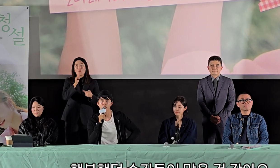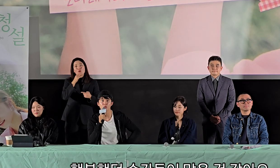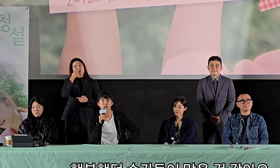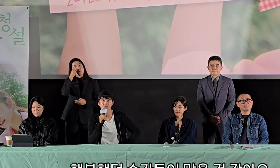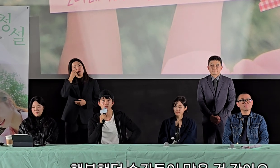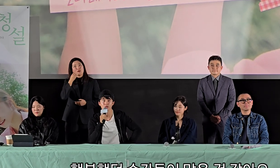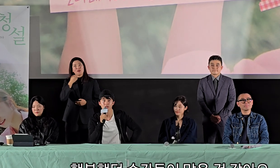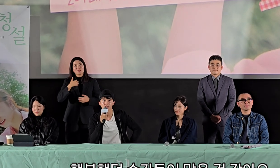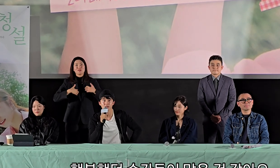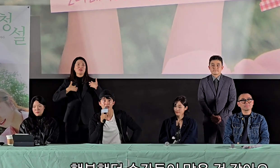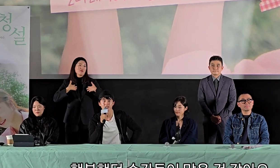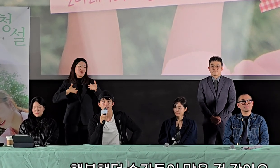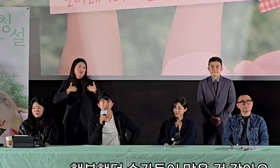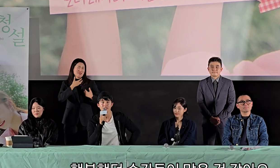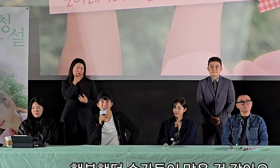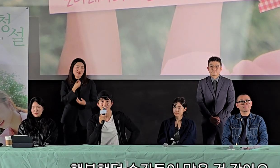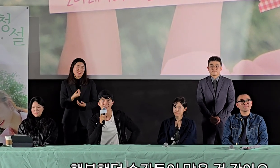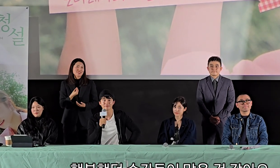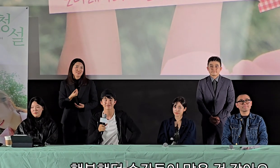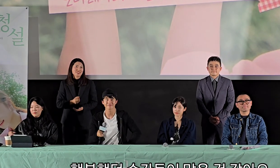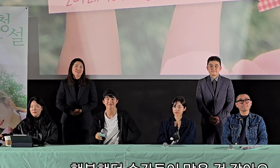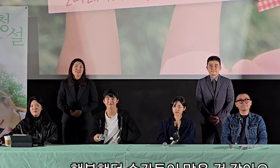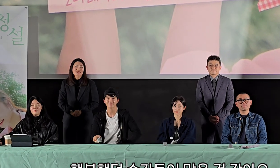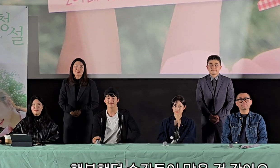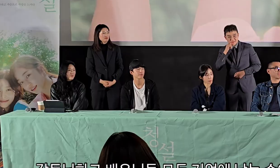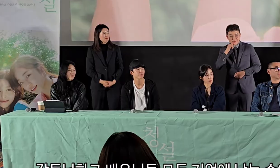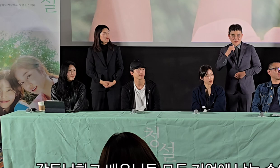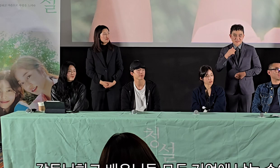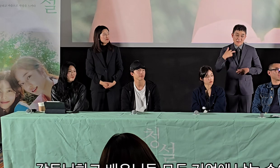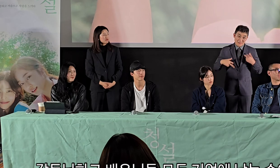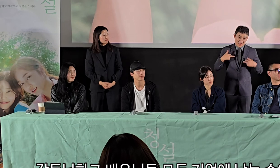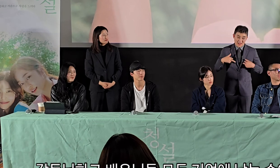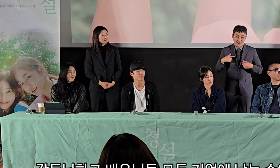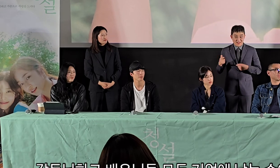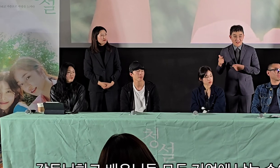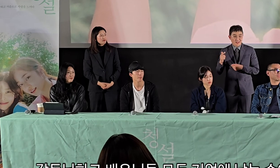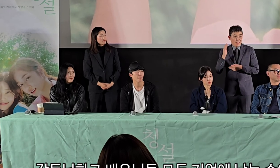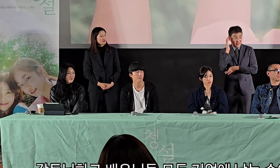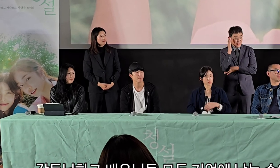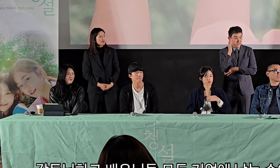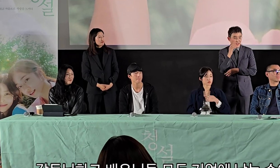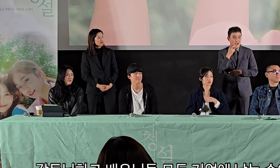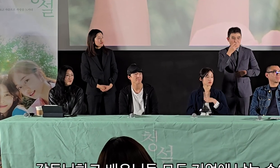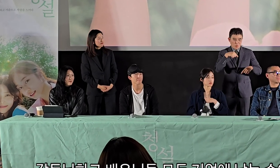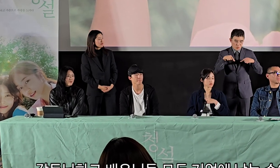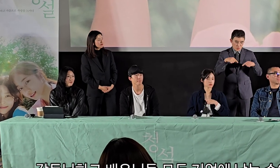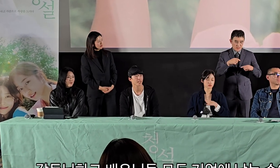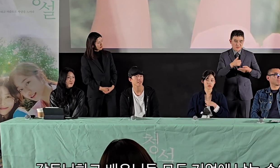in that respect, both the director and the actors. I would like to ask